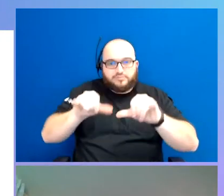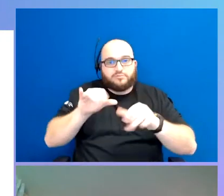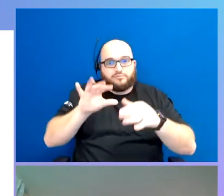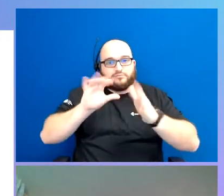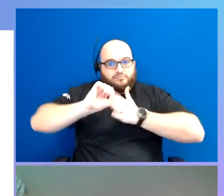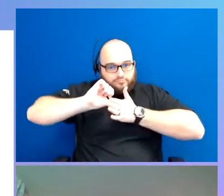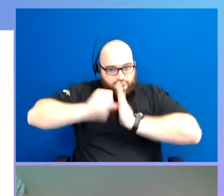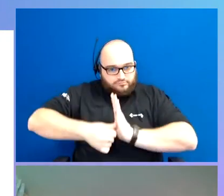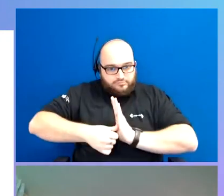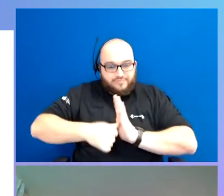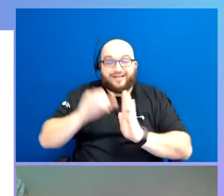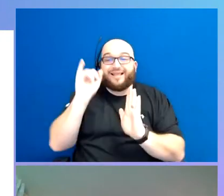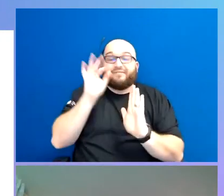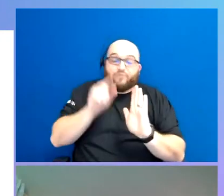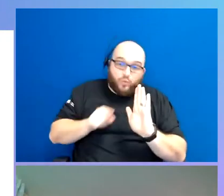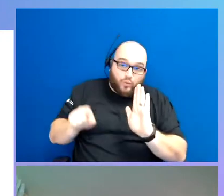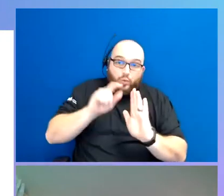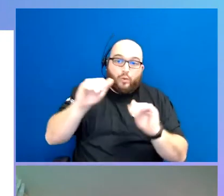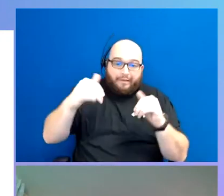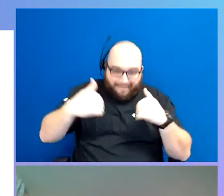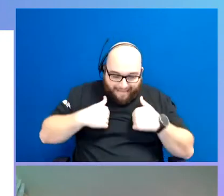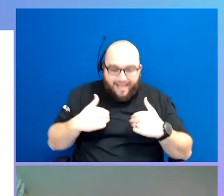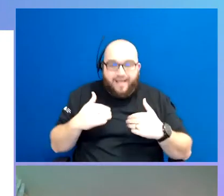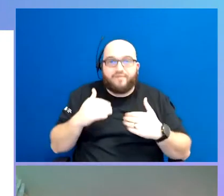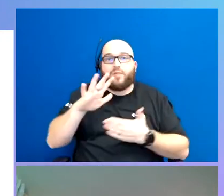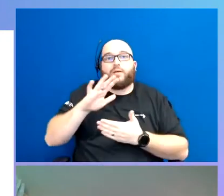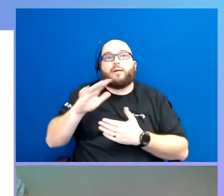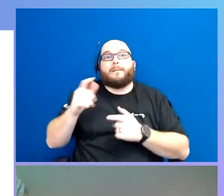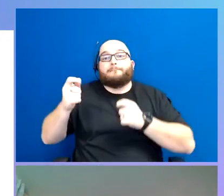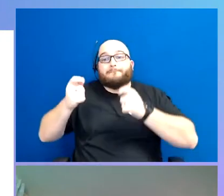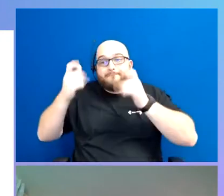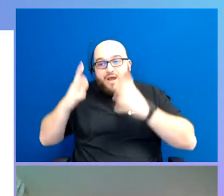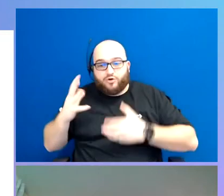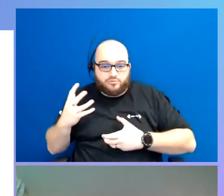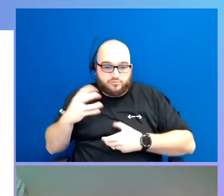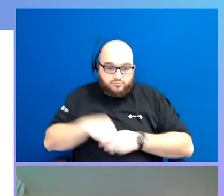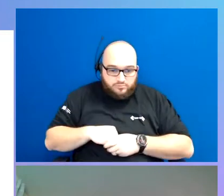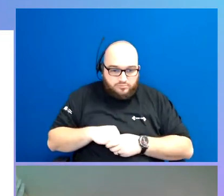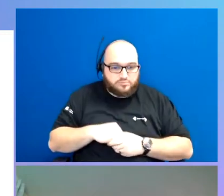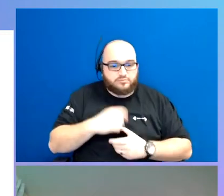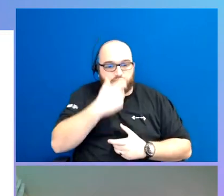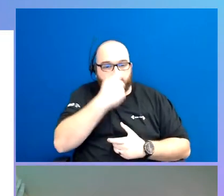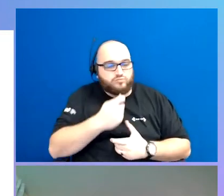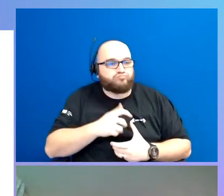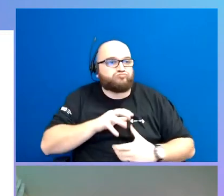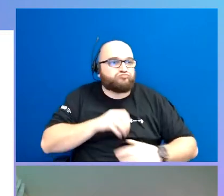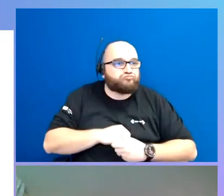manage to get, uh, buy in from the managers and product owners